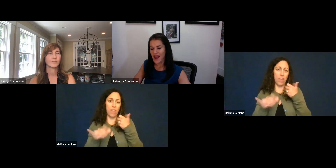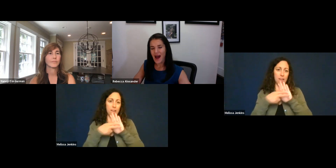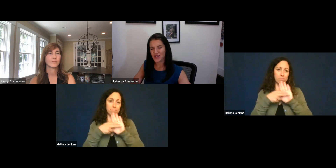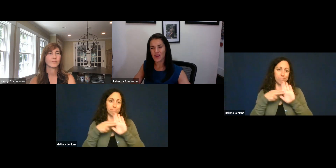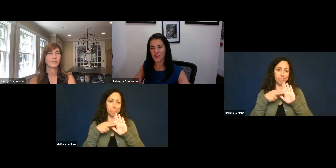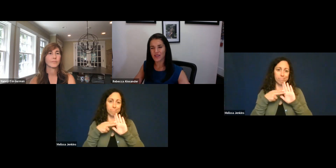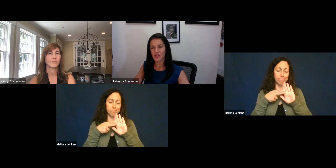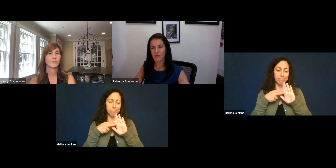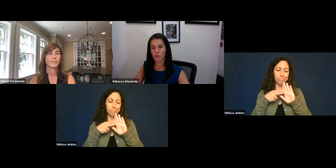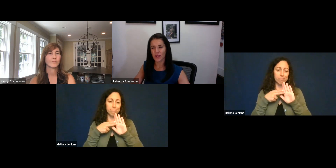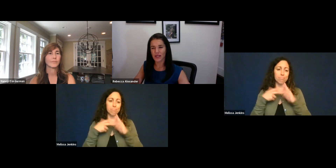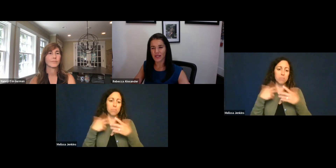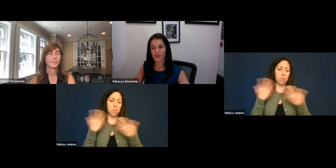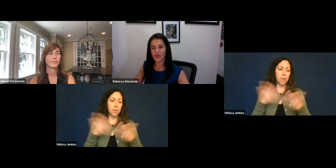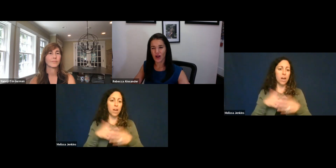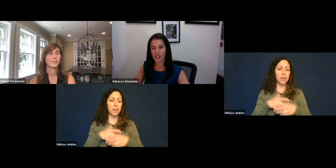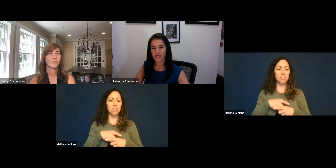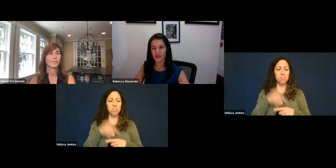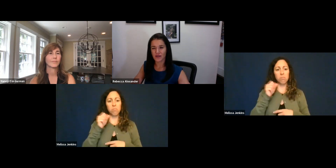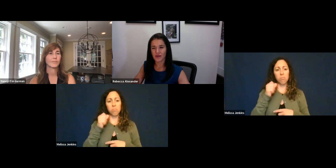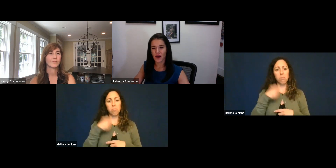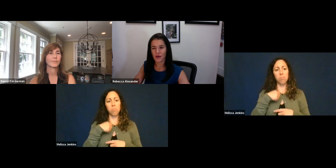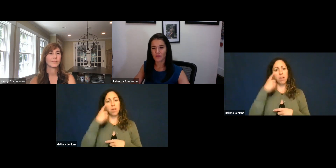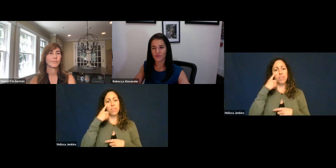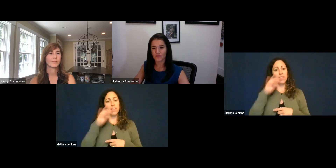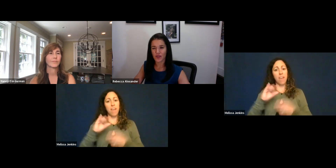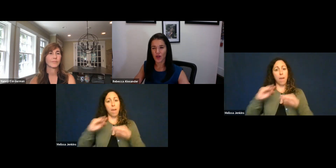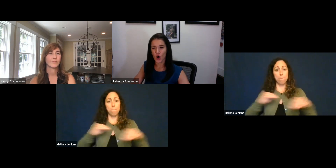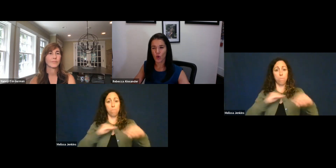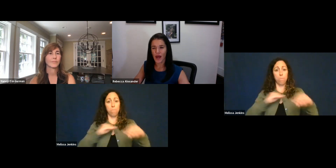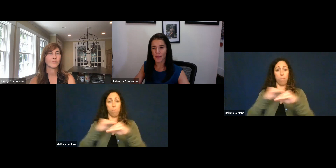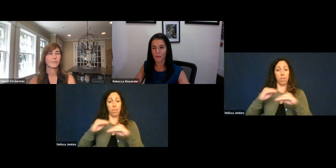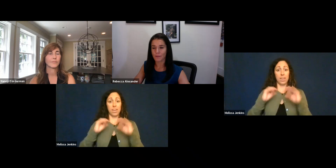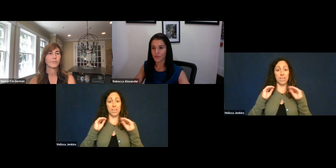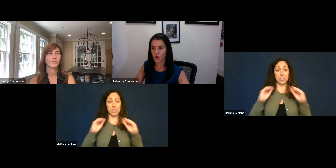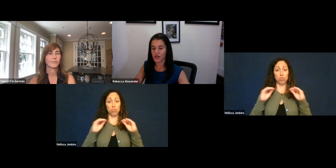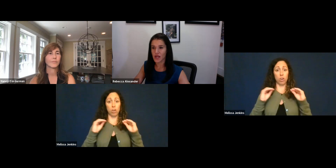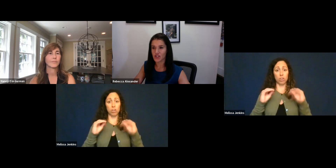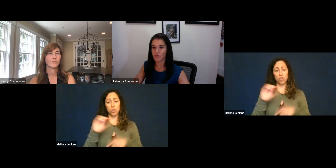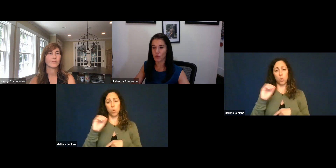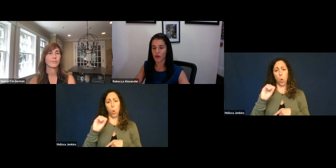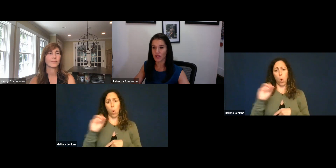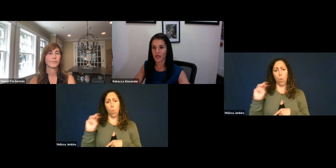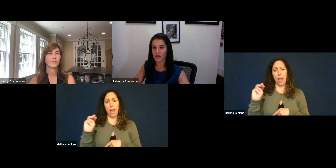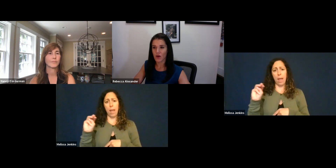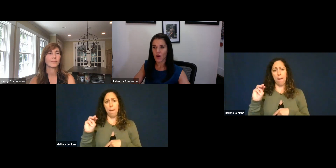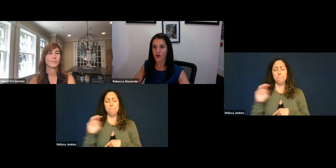Yeah, so I think that the mobility instruction, the O&M. Orientation mobility.